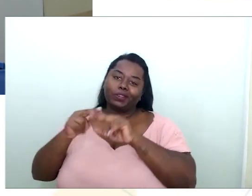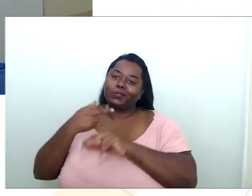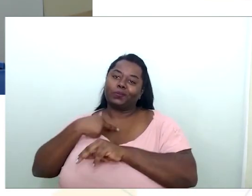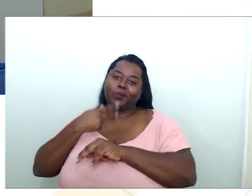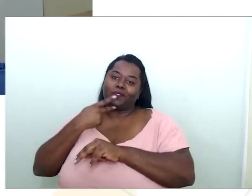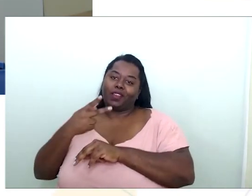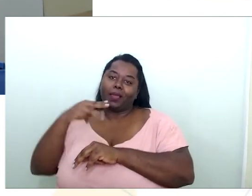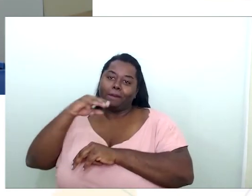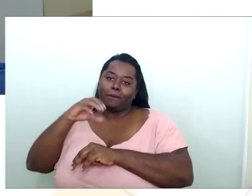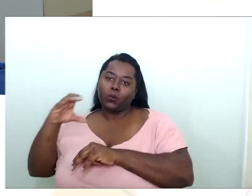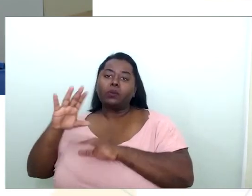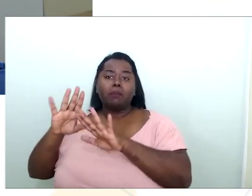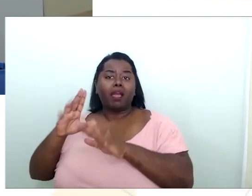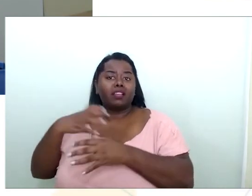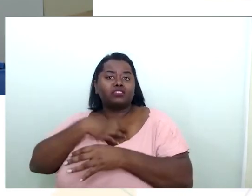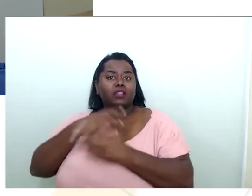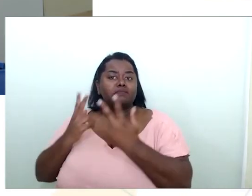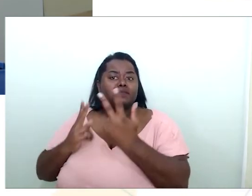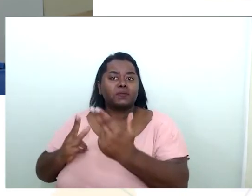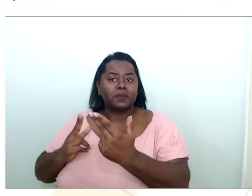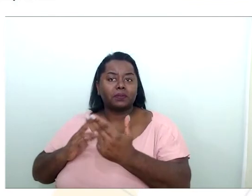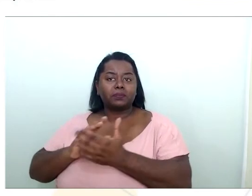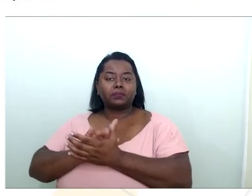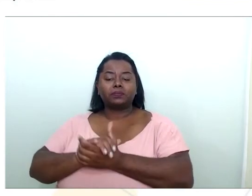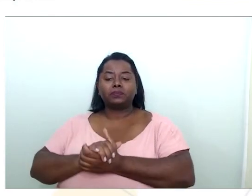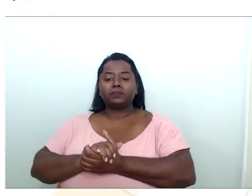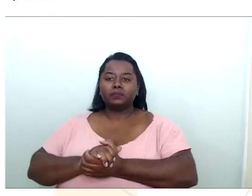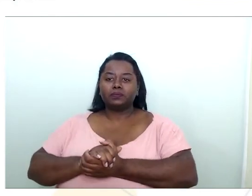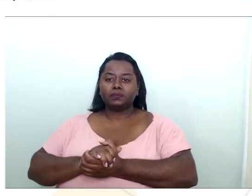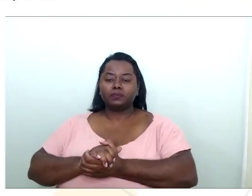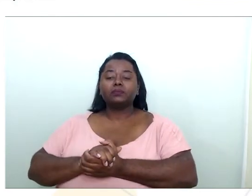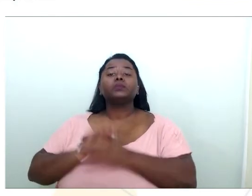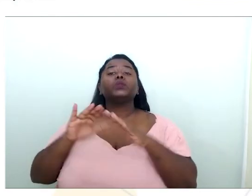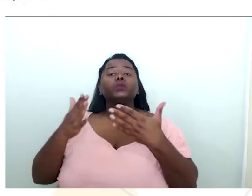is the real agenda of MOOCs you know many would argue that is an idea of a